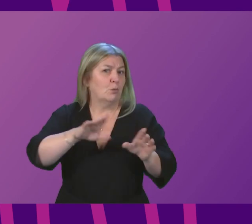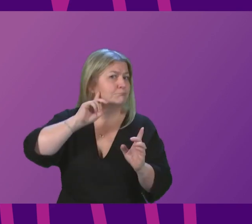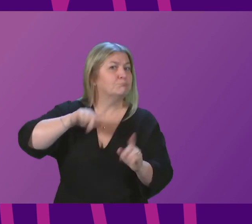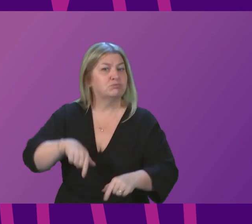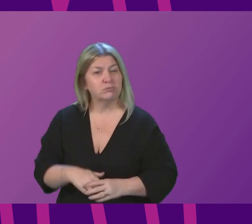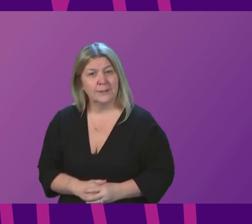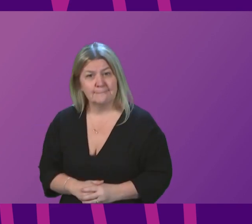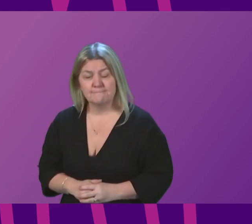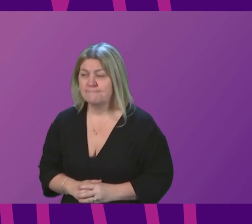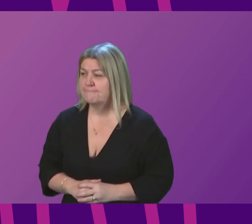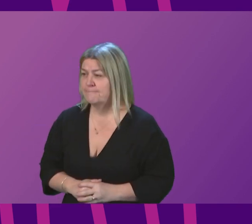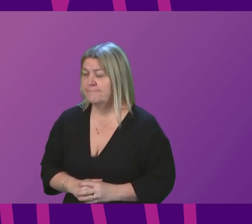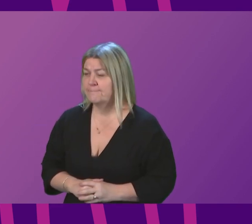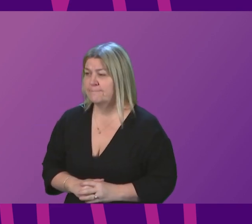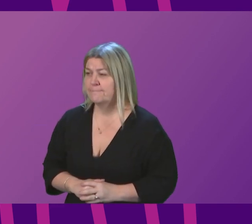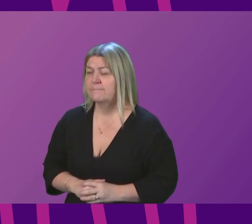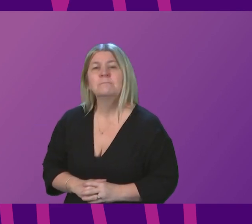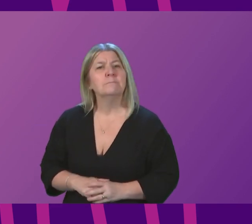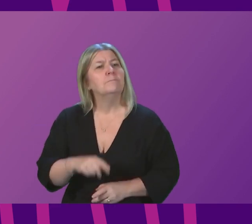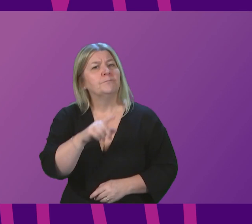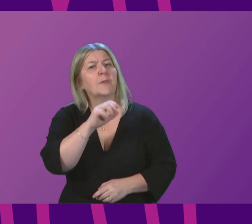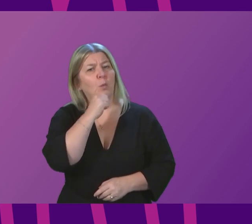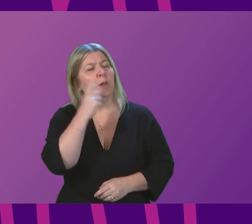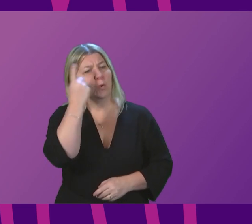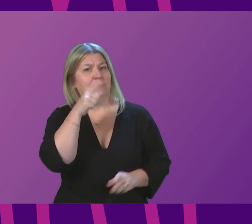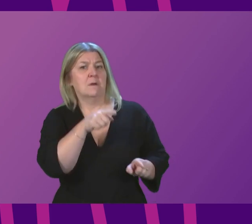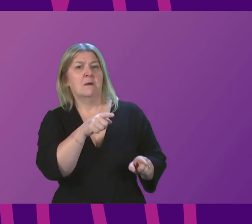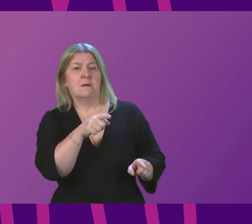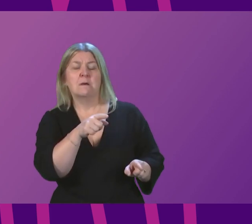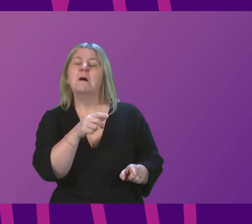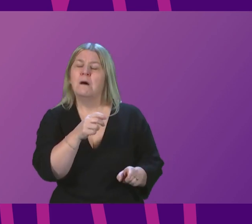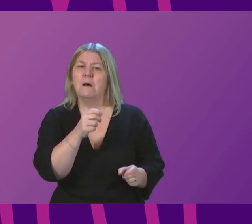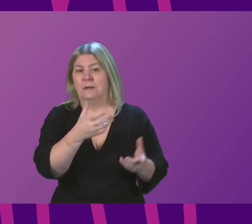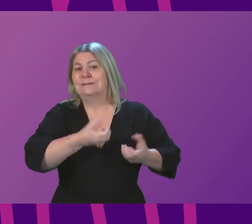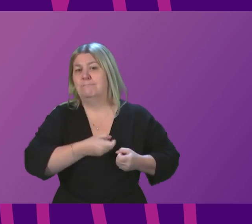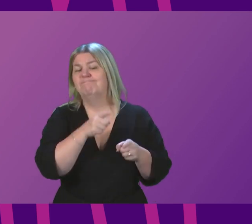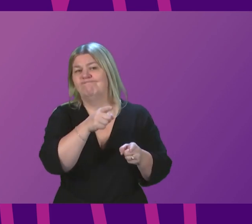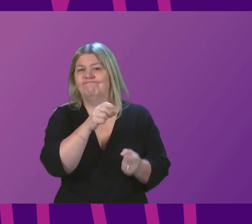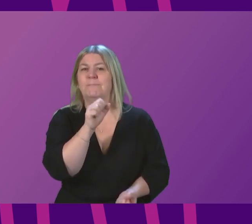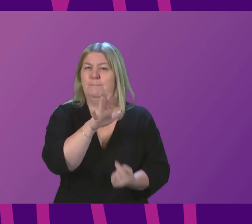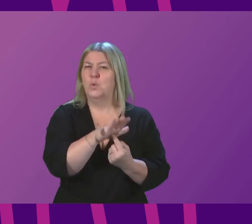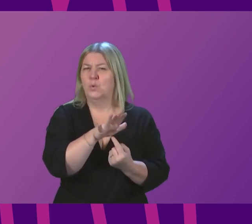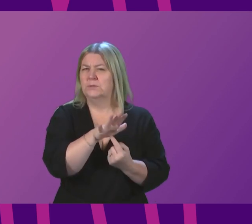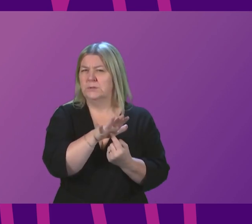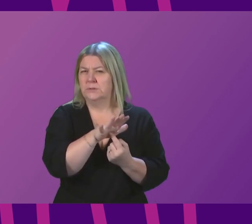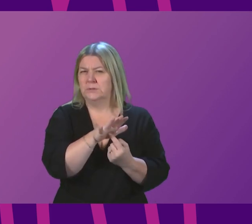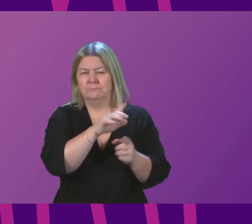I am happy to consider that wider point. I accept the importance of the environmental consideration for the reasons that the member